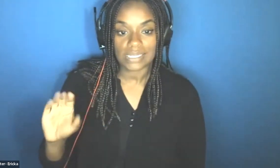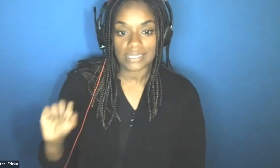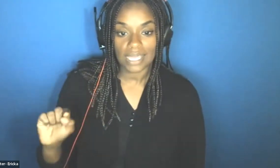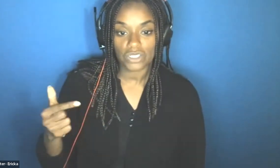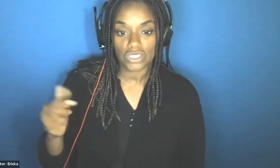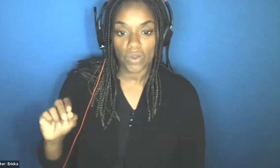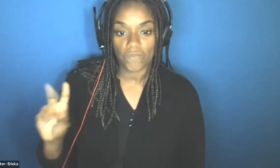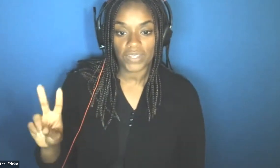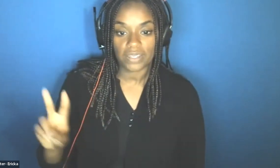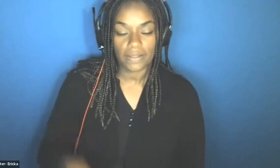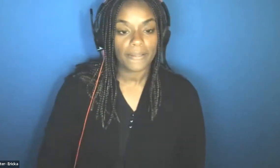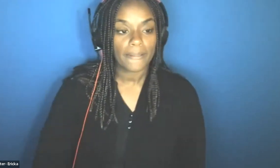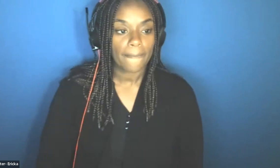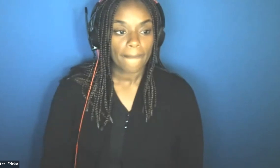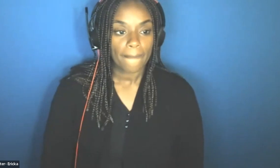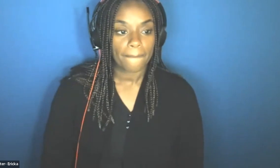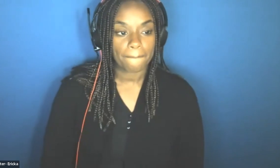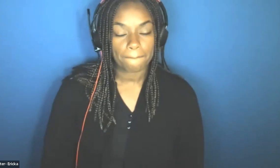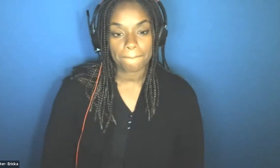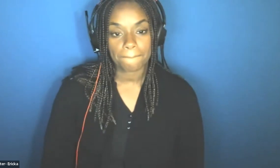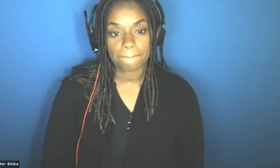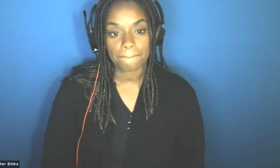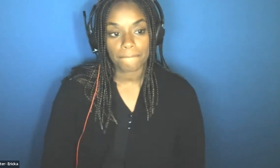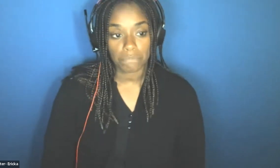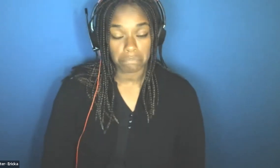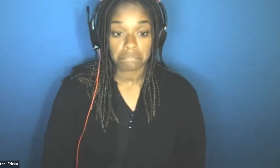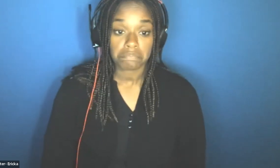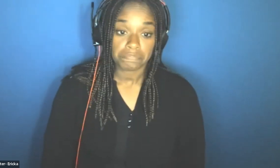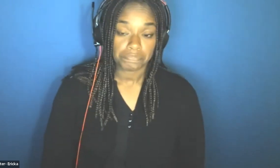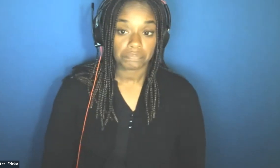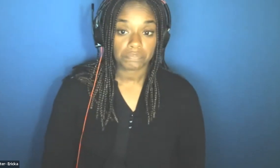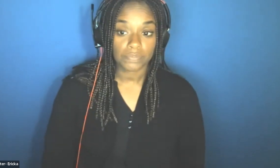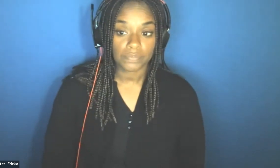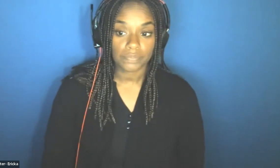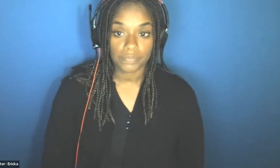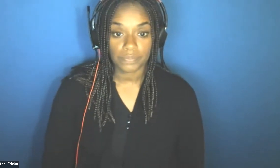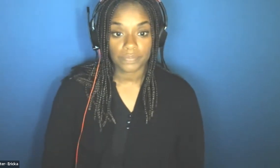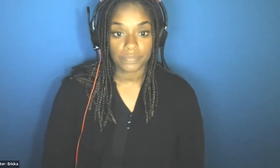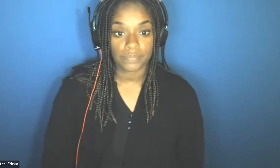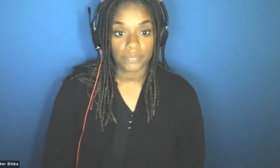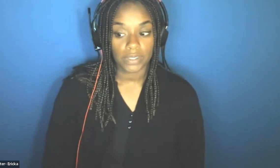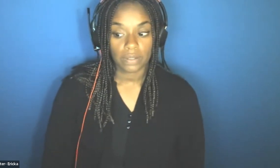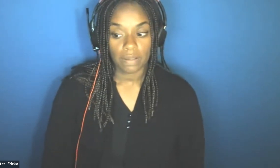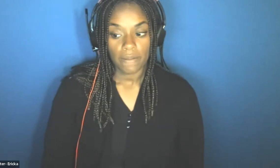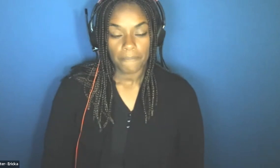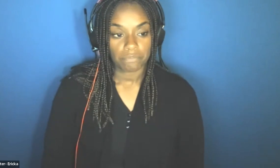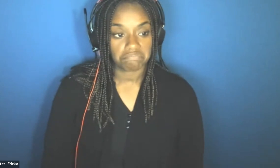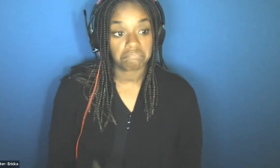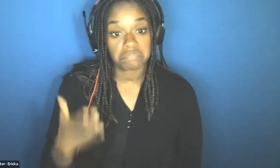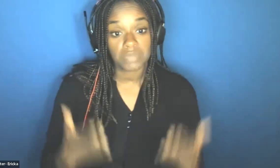The ASL video phone to the EEOC is 1-844-234-5122.